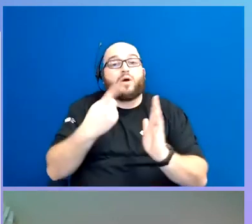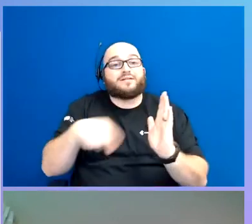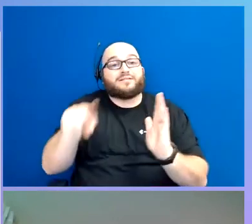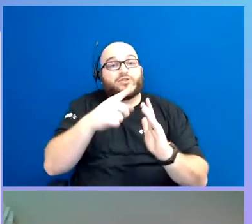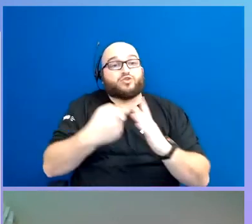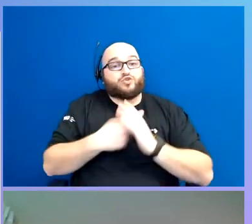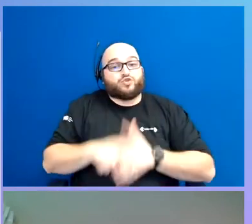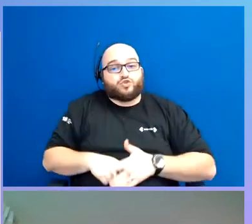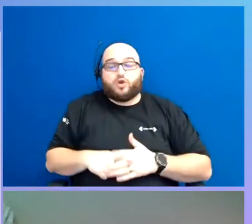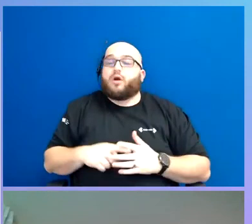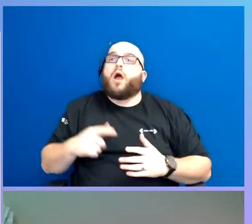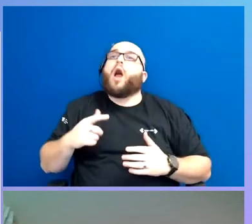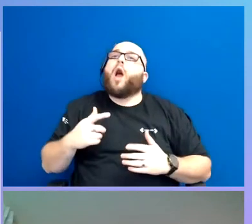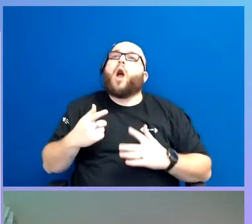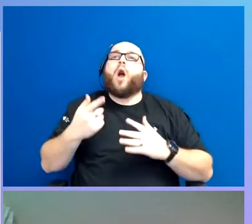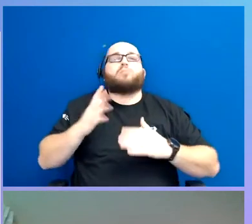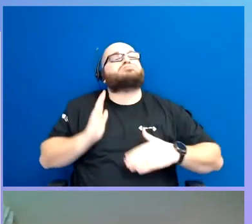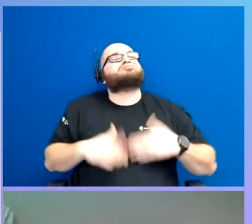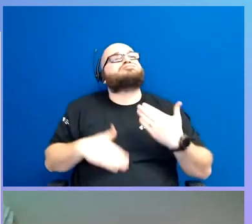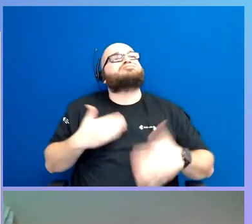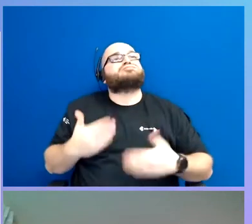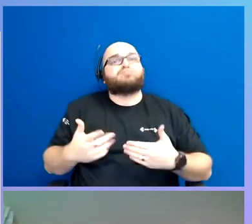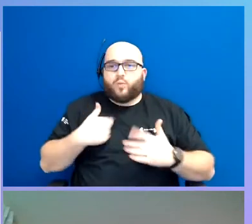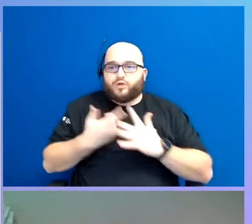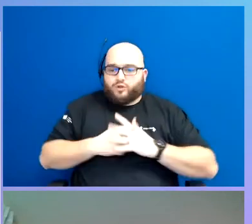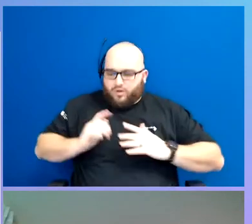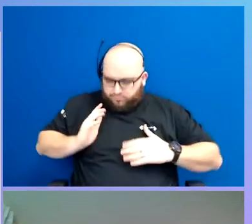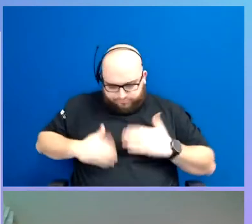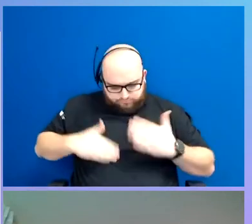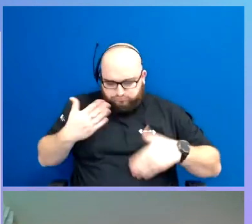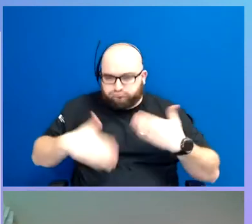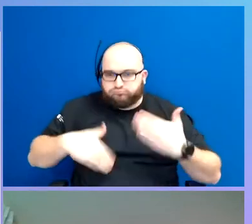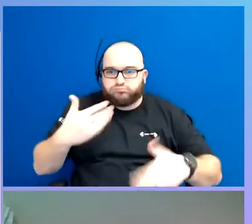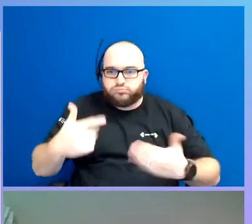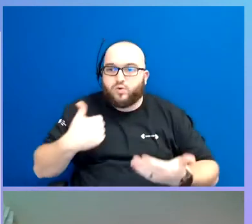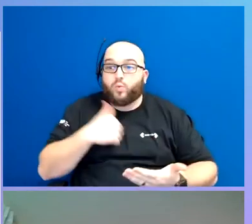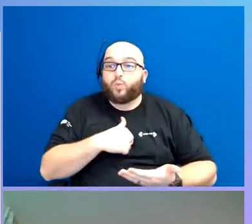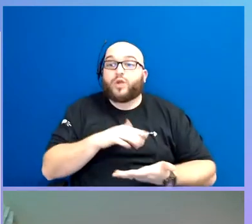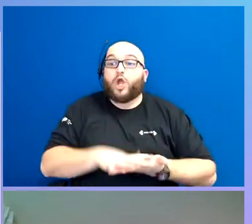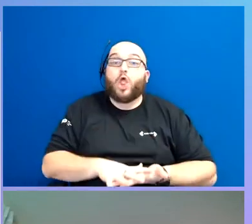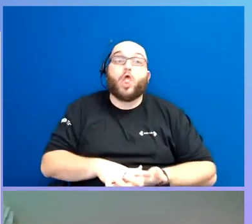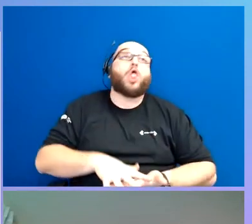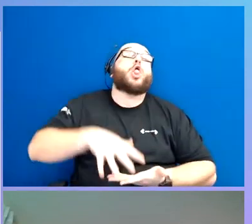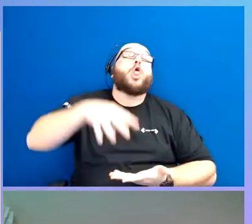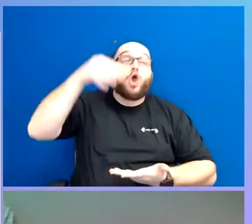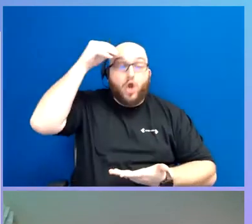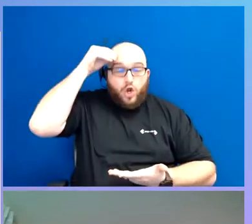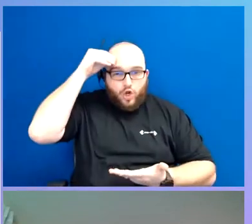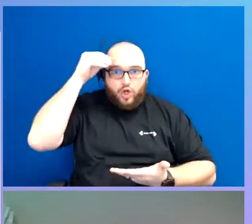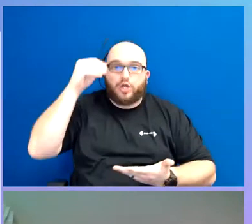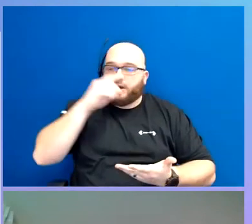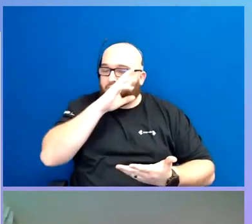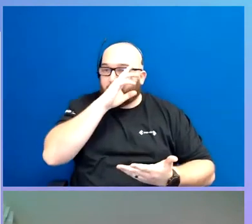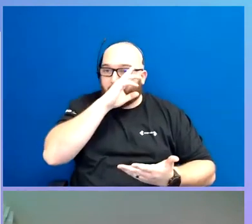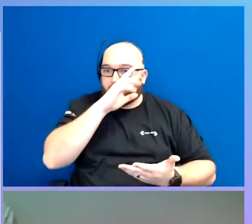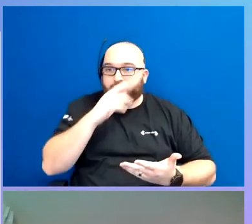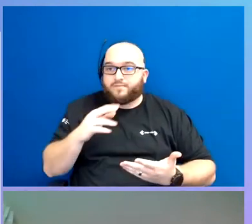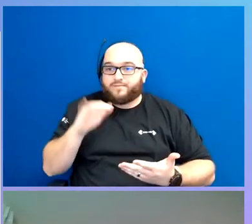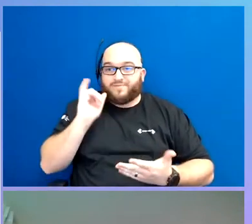middle, um, we found that there